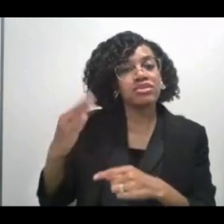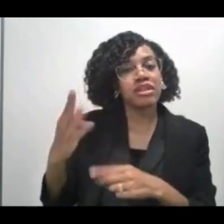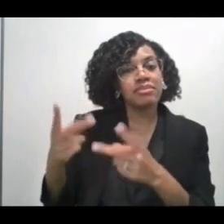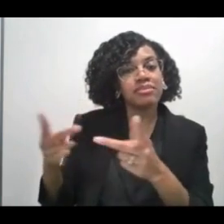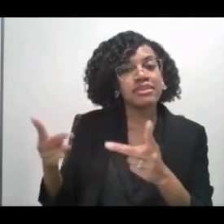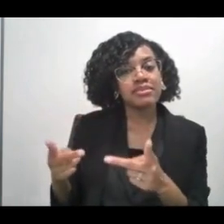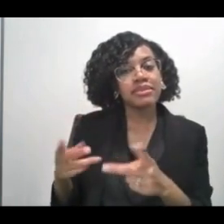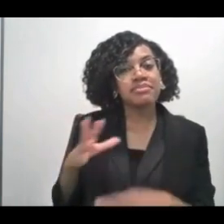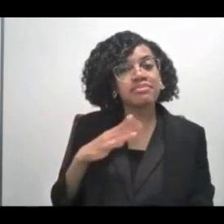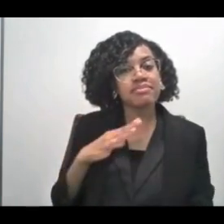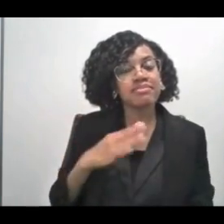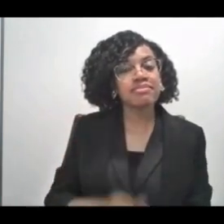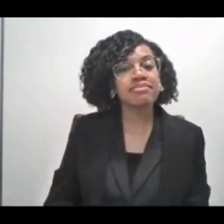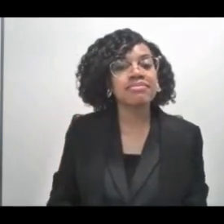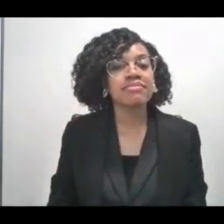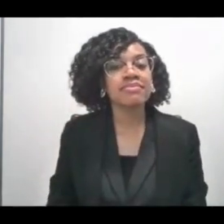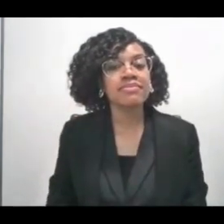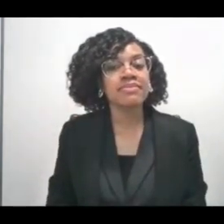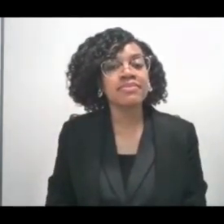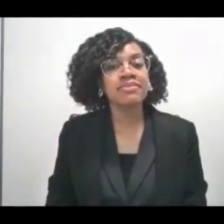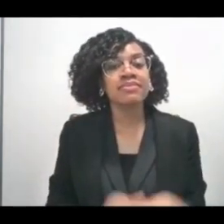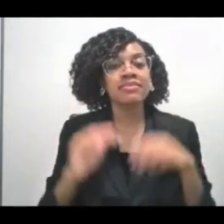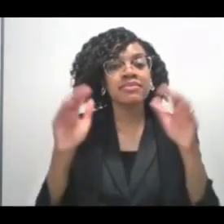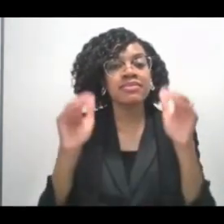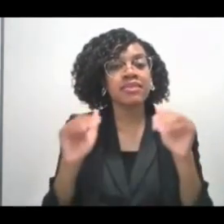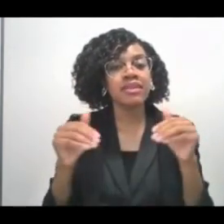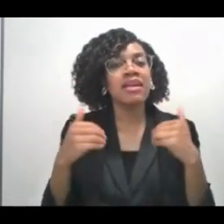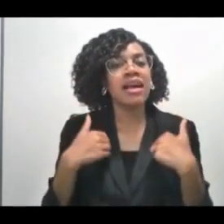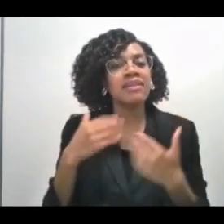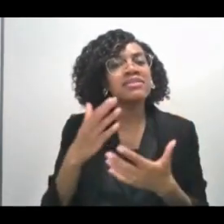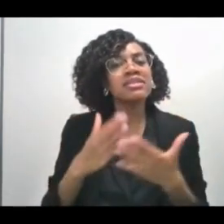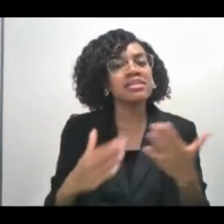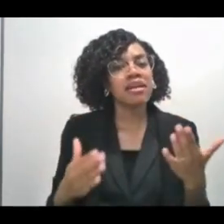We have some printed material, and this is not specifically